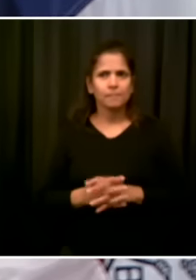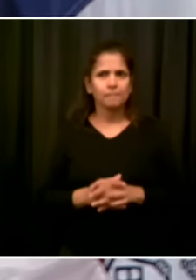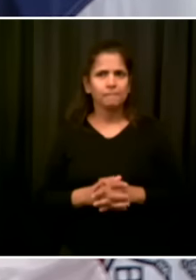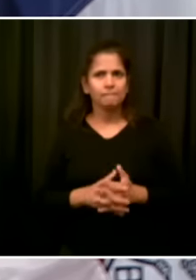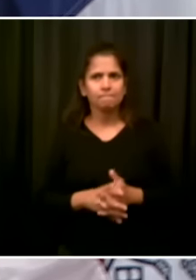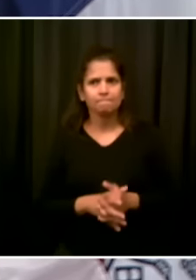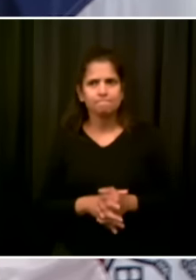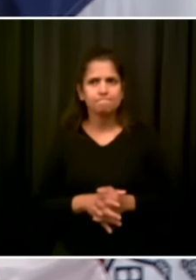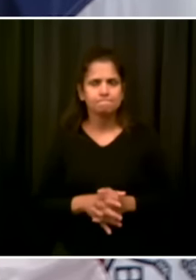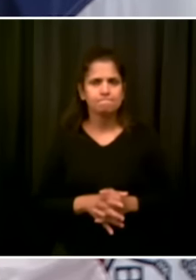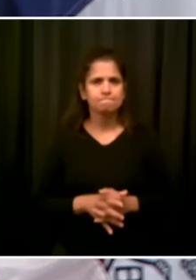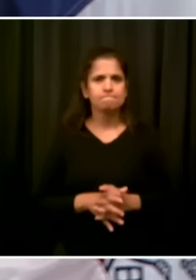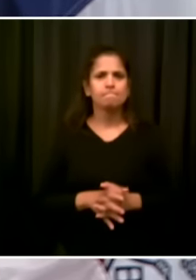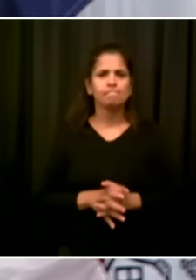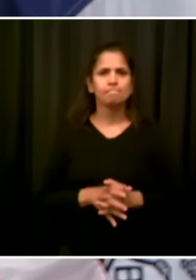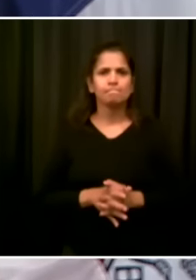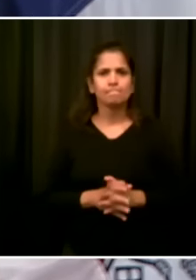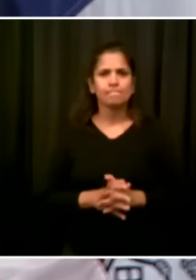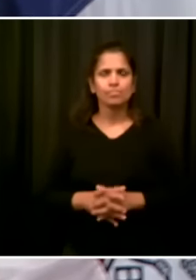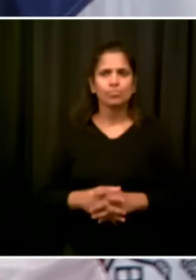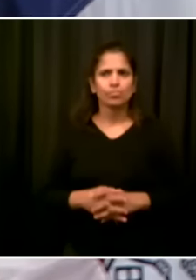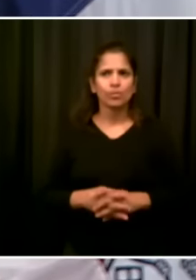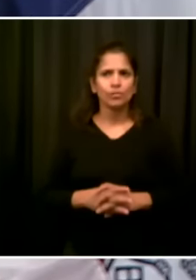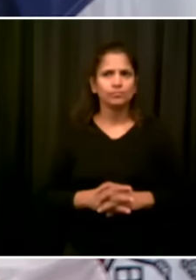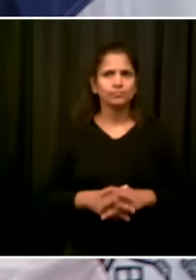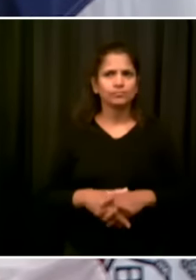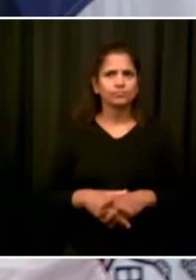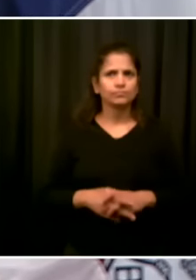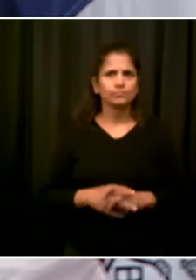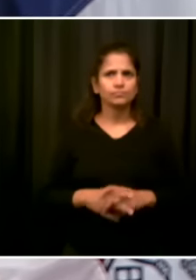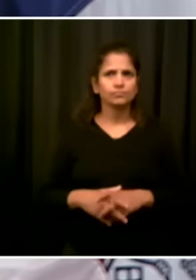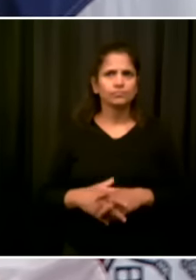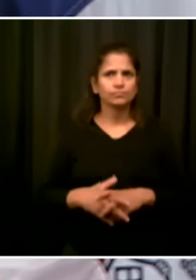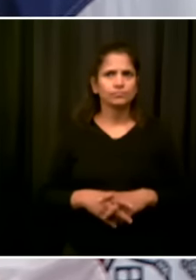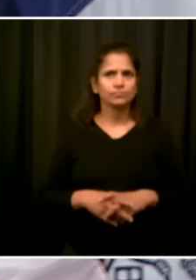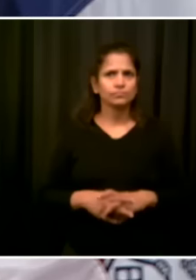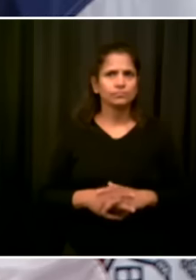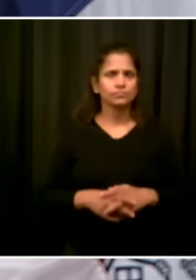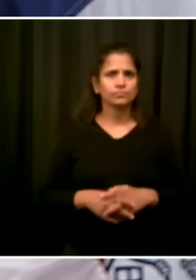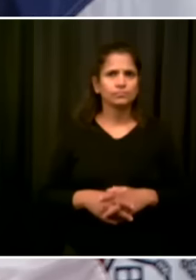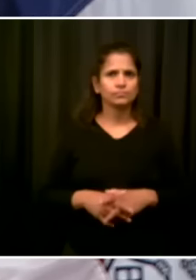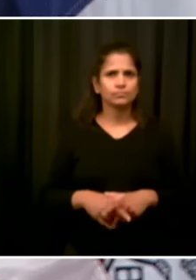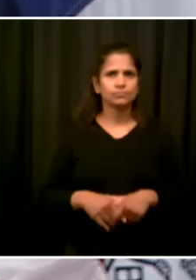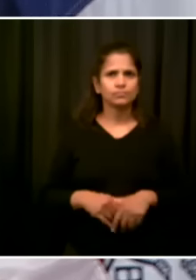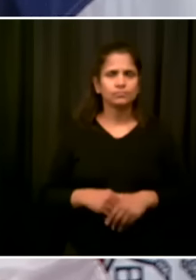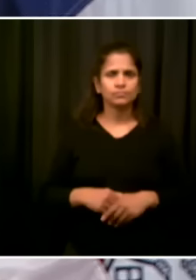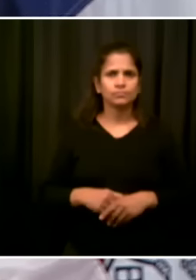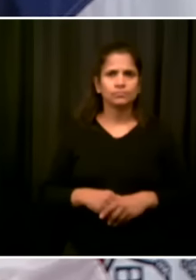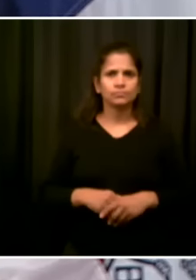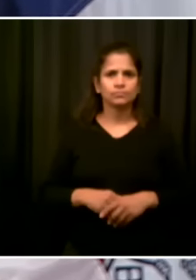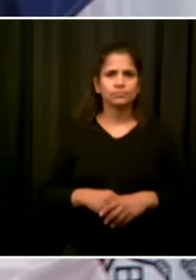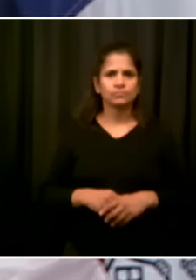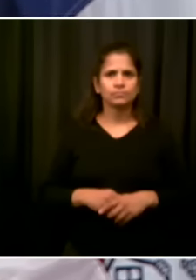DISPARITIES ANCD OME BACK STRONGER.